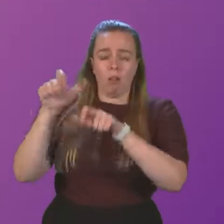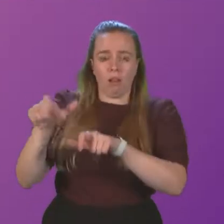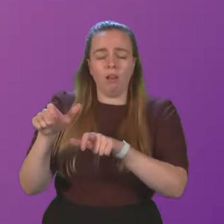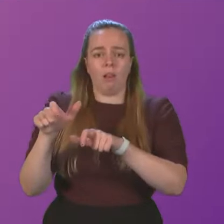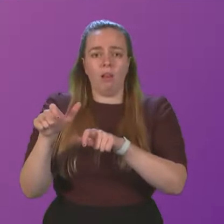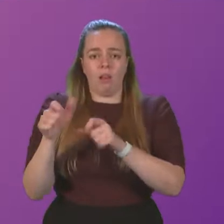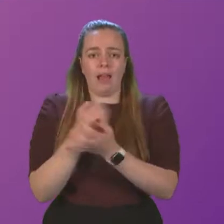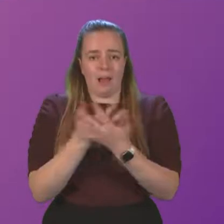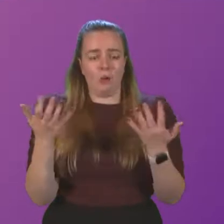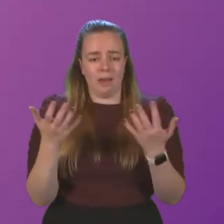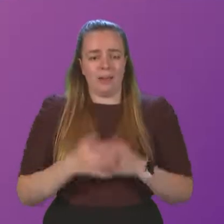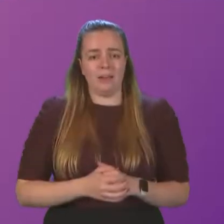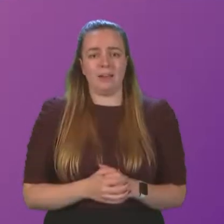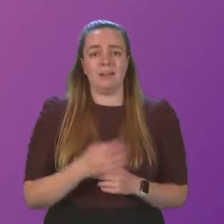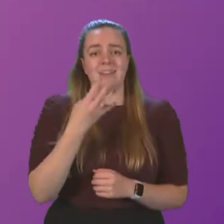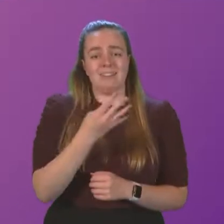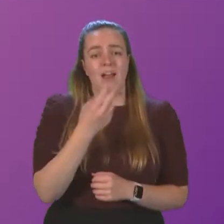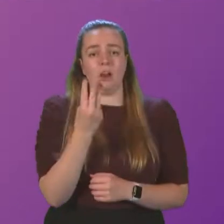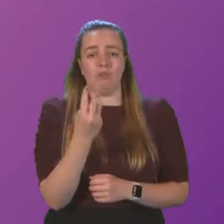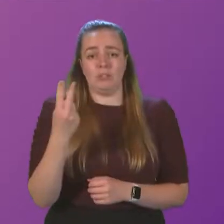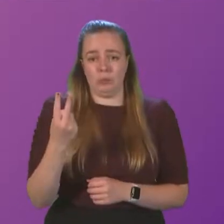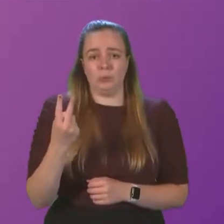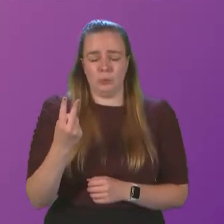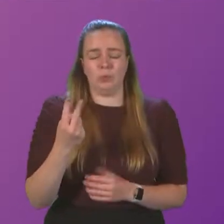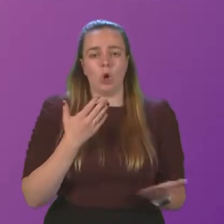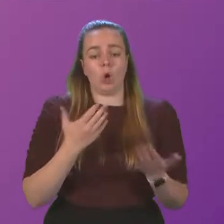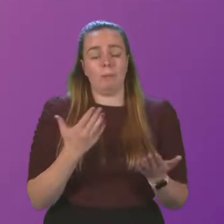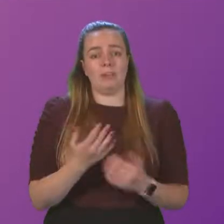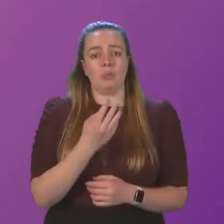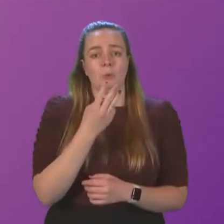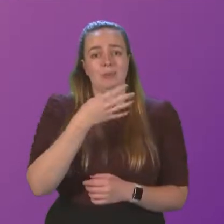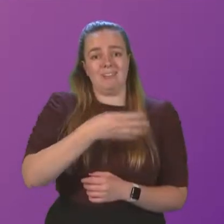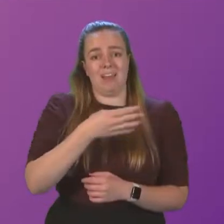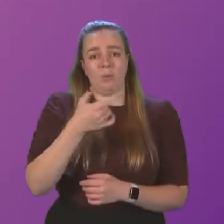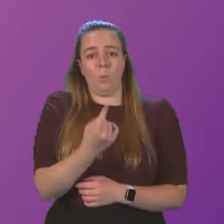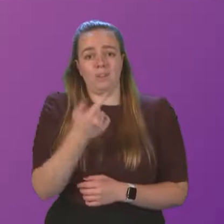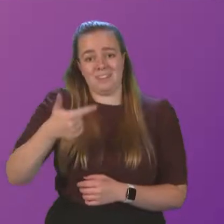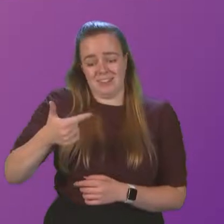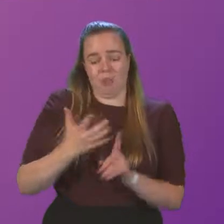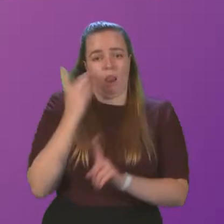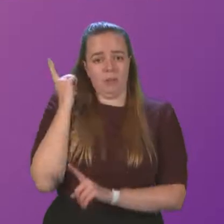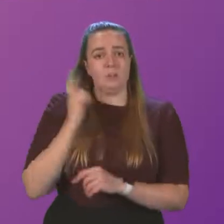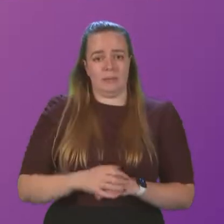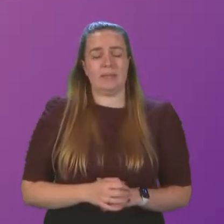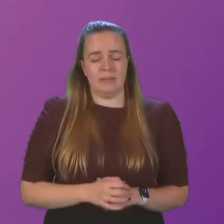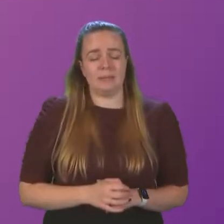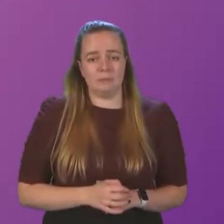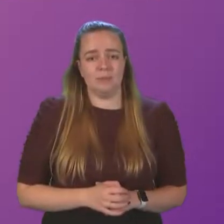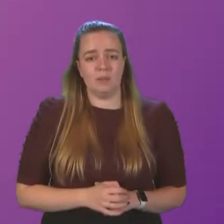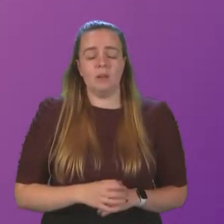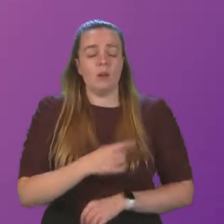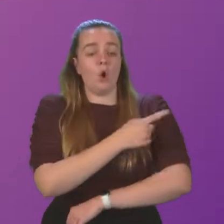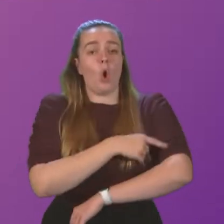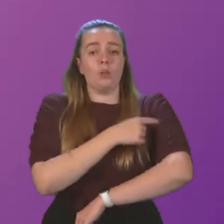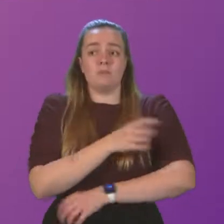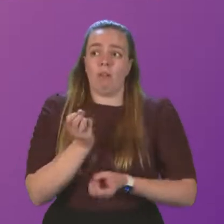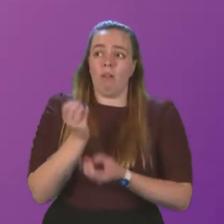given time—is 932, compared with 917 a week ago. Hospital admissions also remain high.